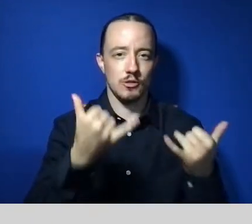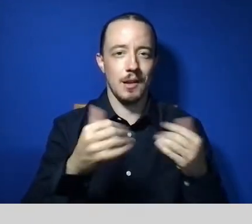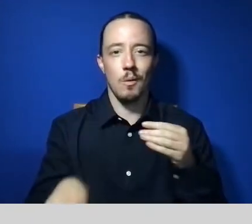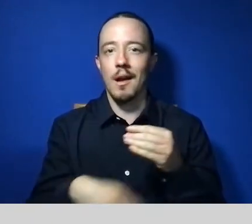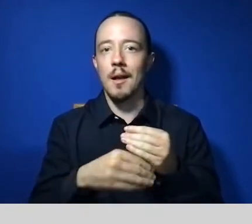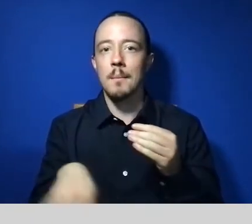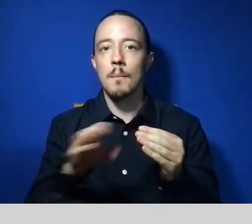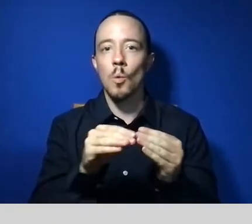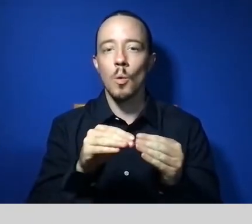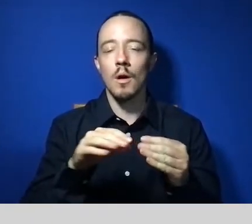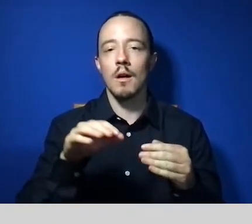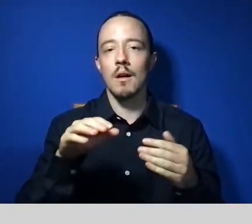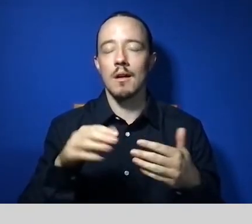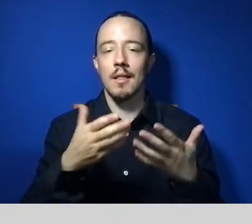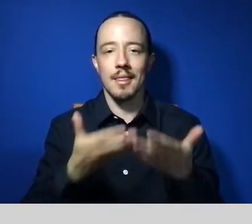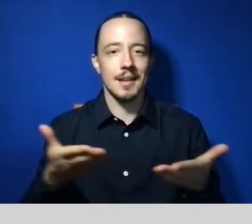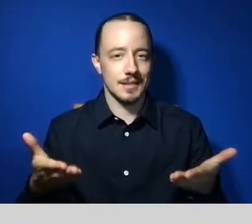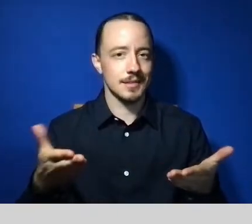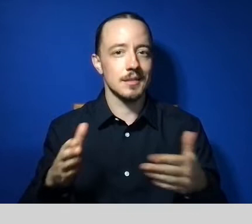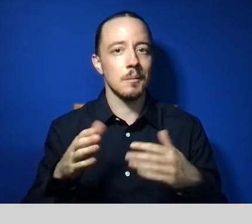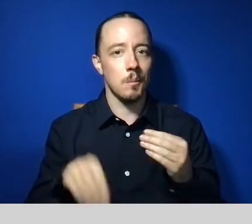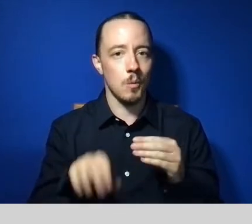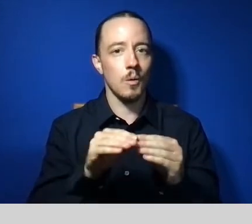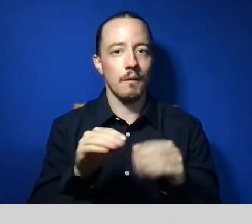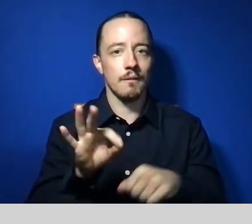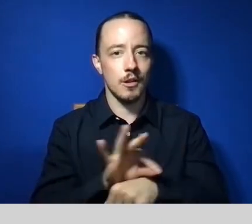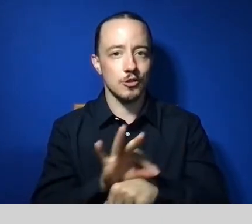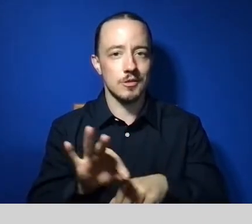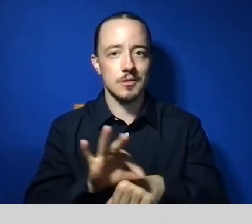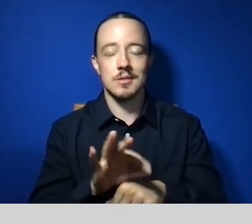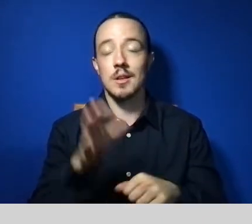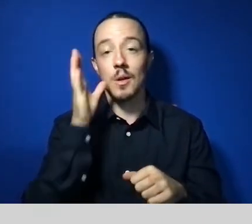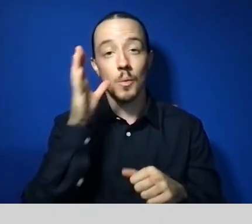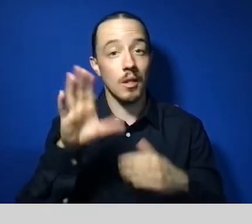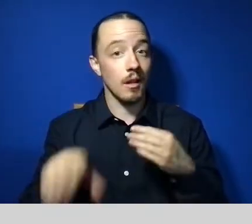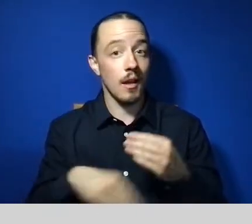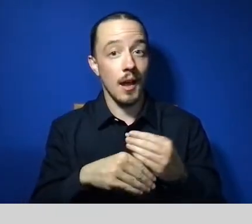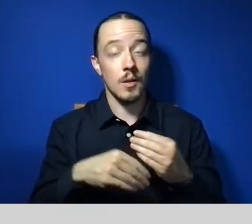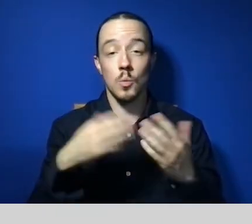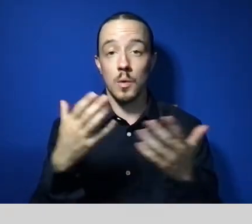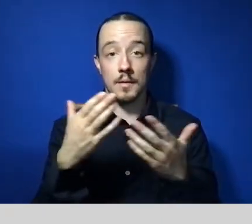and add some extras to it. So what are some of the things that we're gonna do is we're gonna add the,